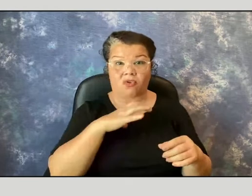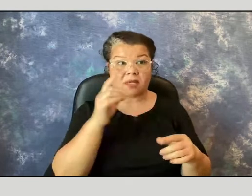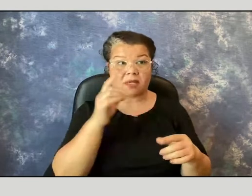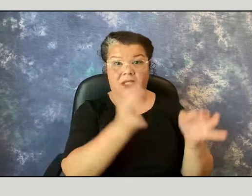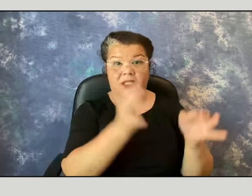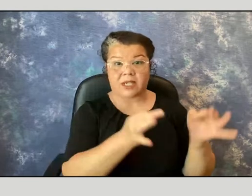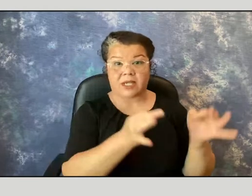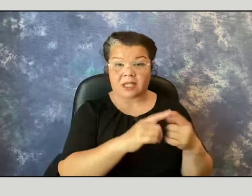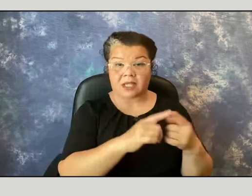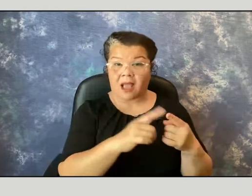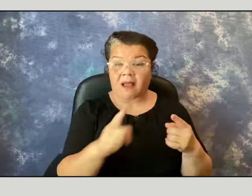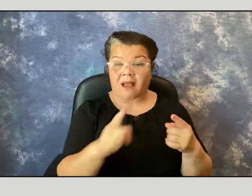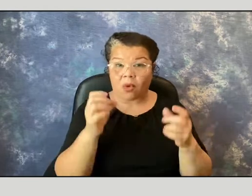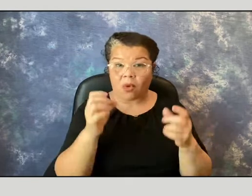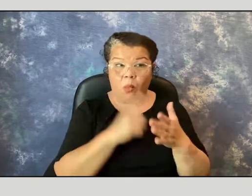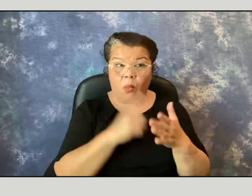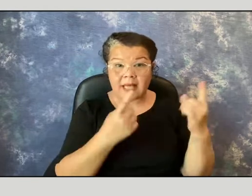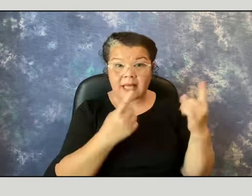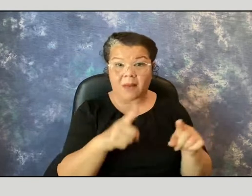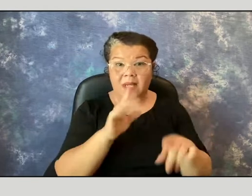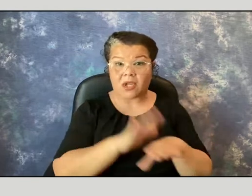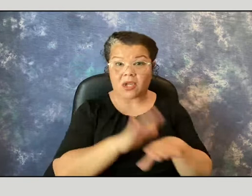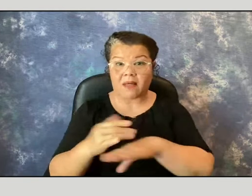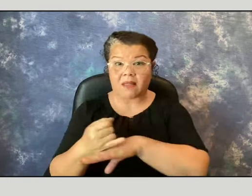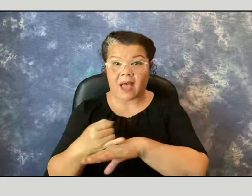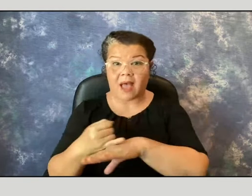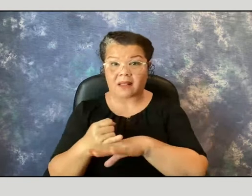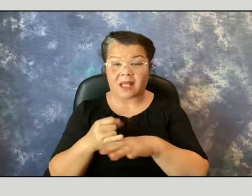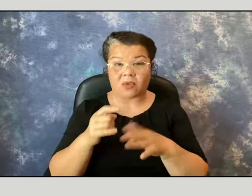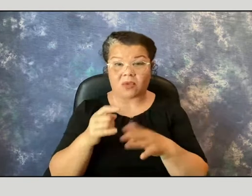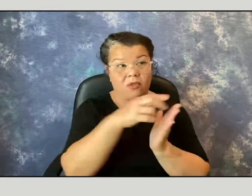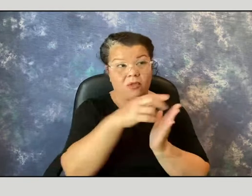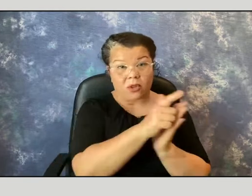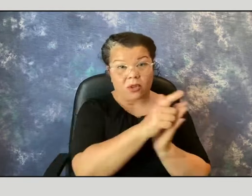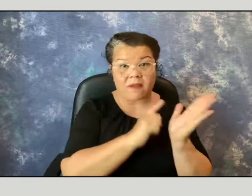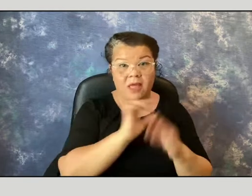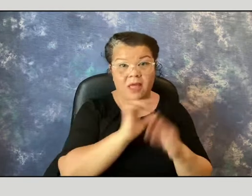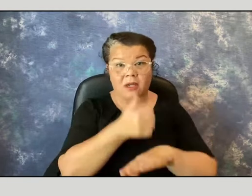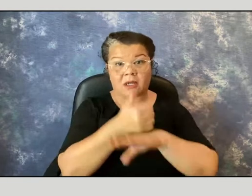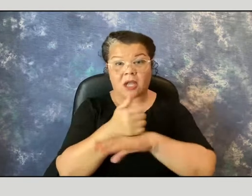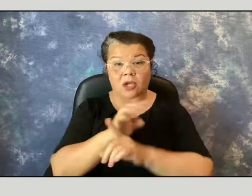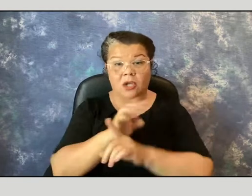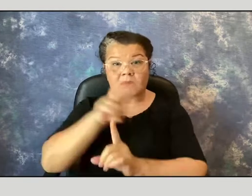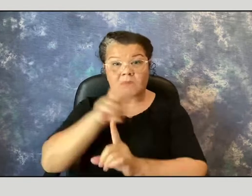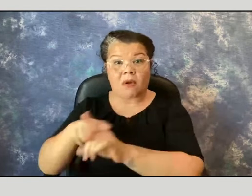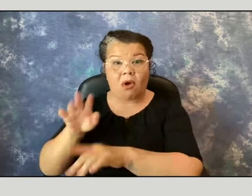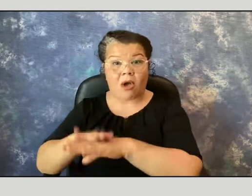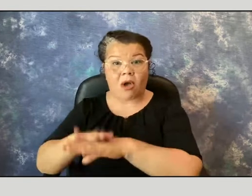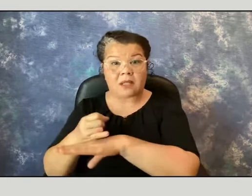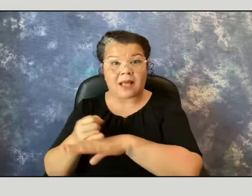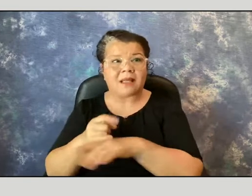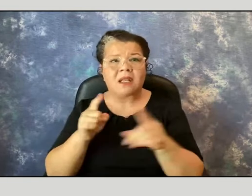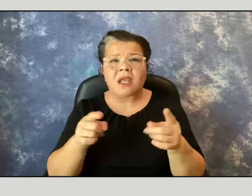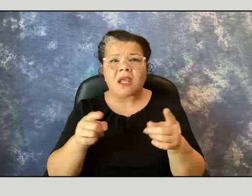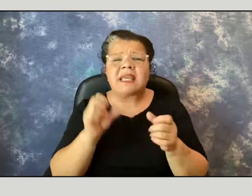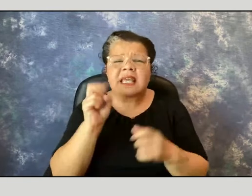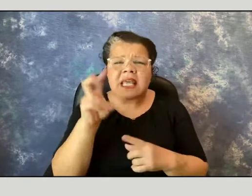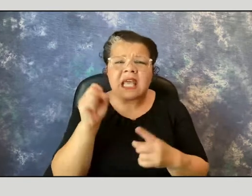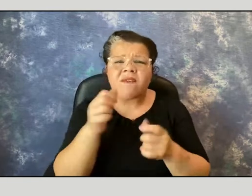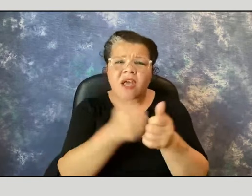when you watch the deliberations or read the transcripts, you can see that even the Supreme Court justices are like, "Oh, what is this?"